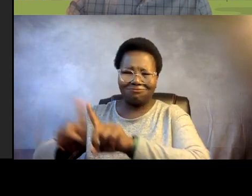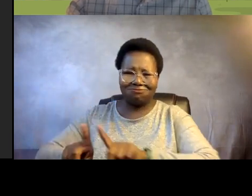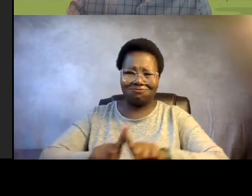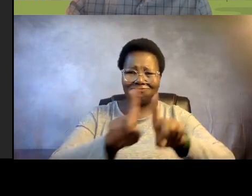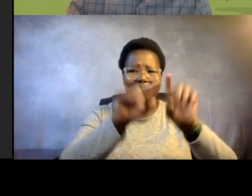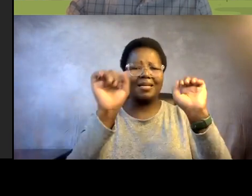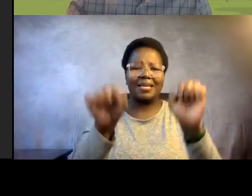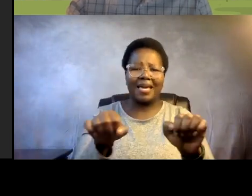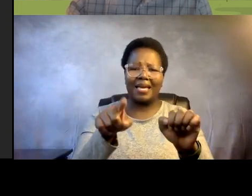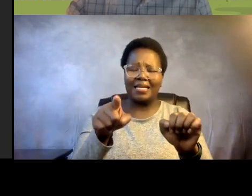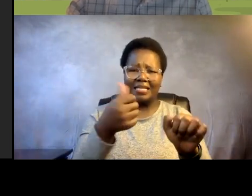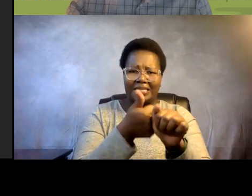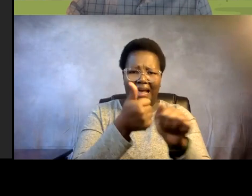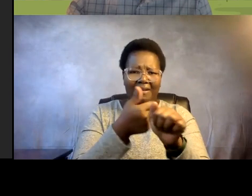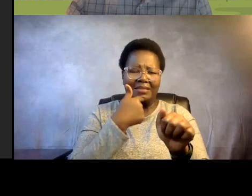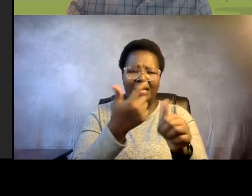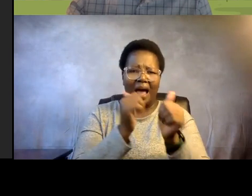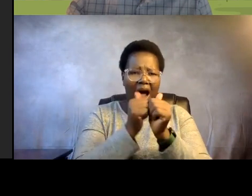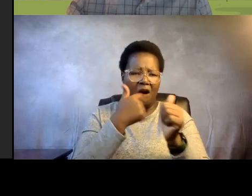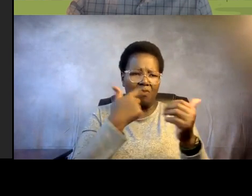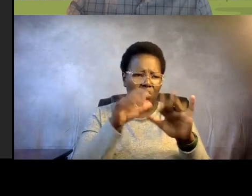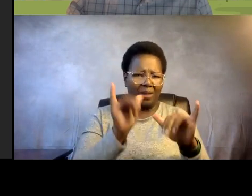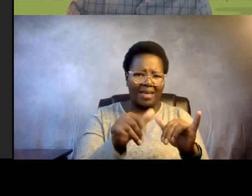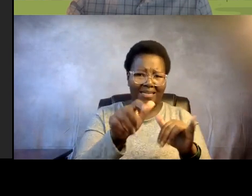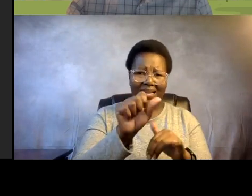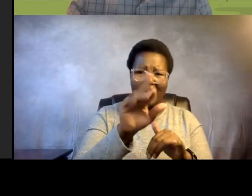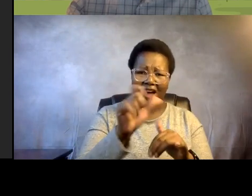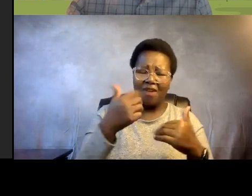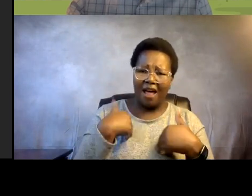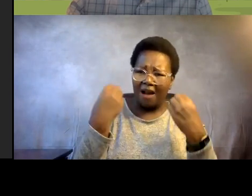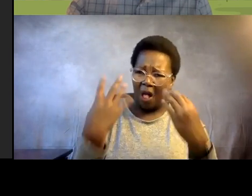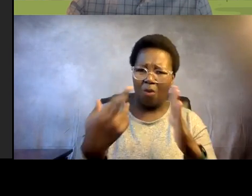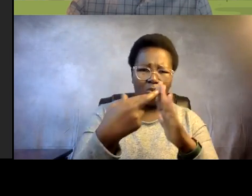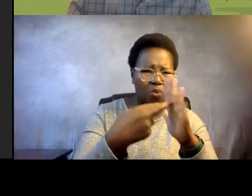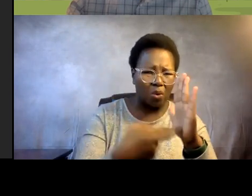behave? There are a lot of rules to ARIA, a lot of things that can go wrong. We will throw a link